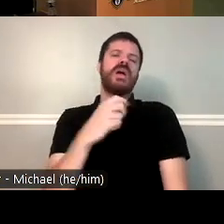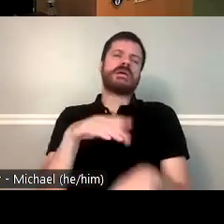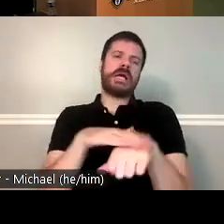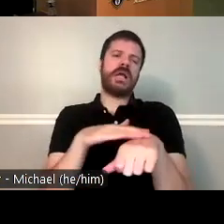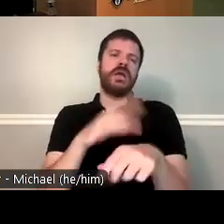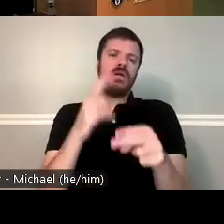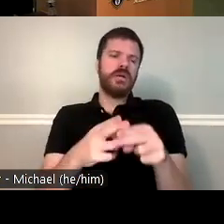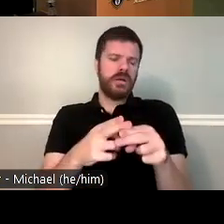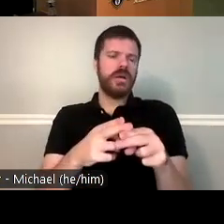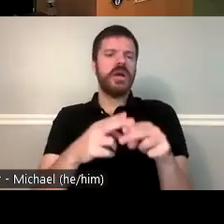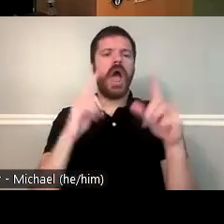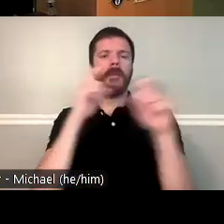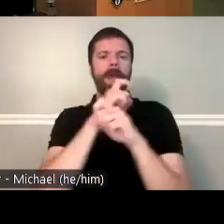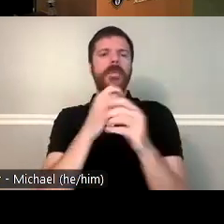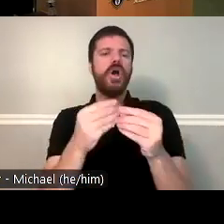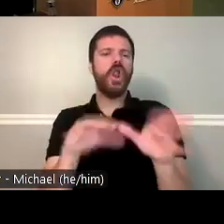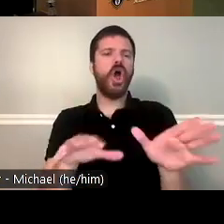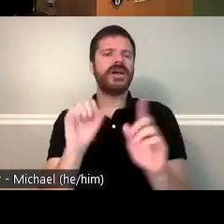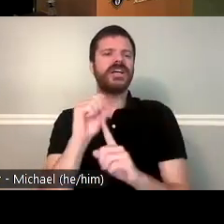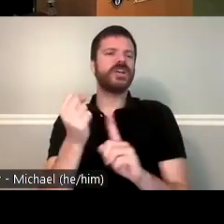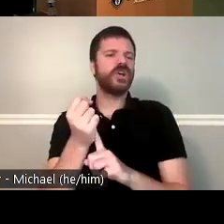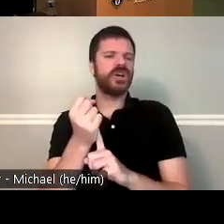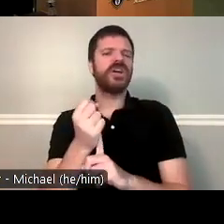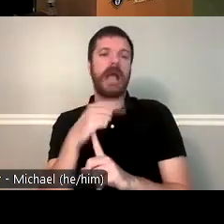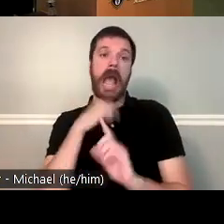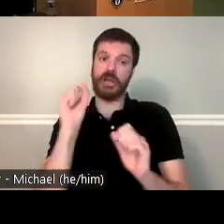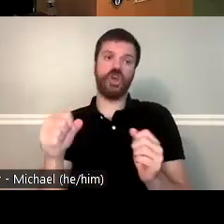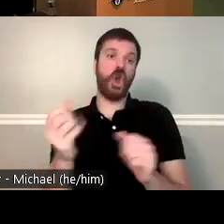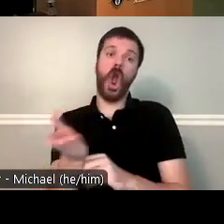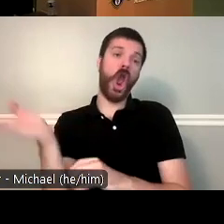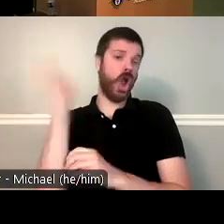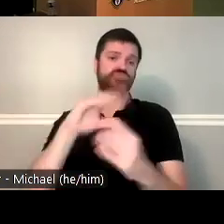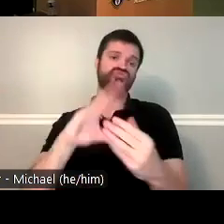law situation I mean this could be all day to talk about this but I I just want to bring it to the